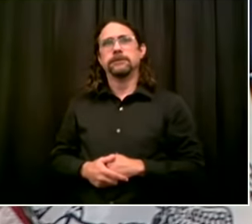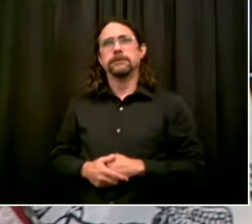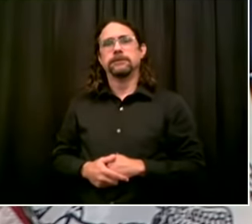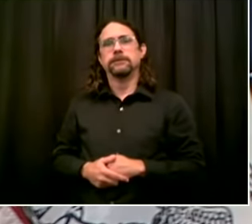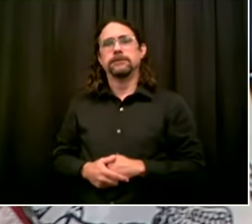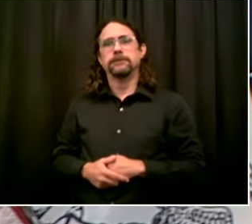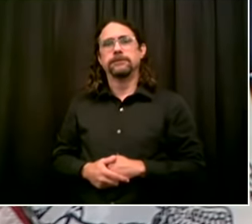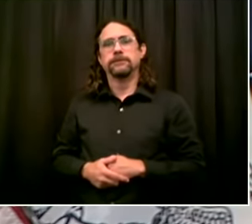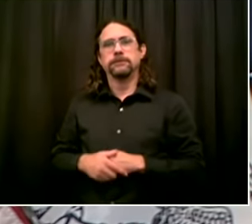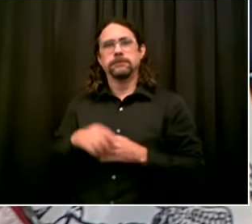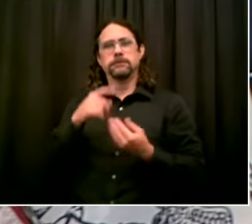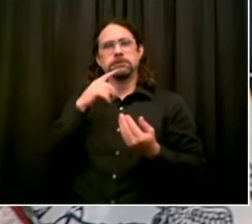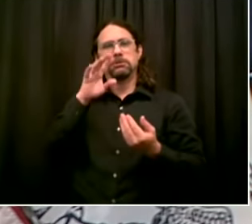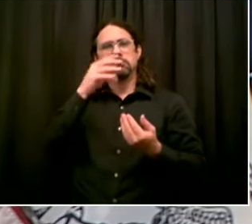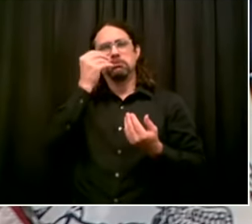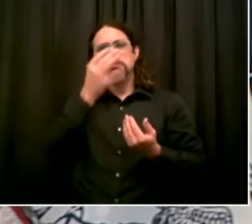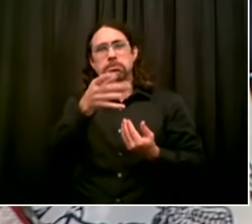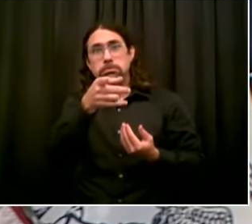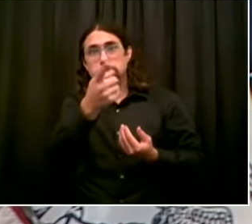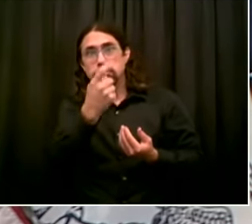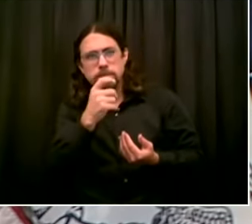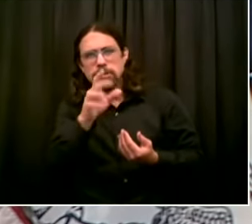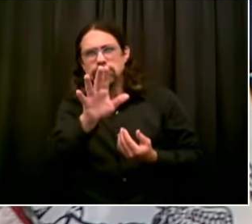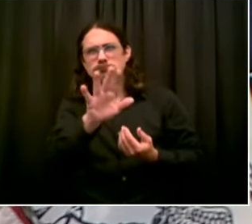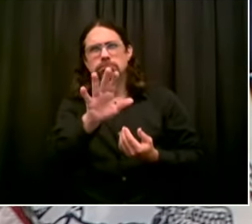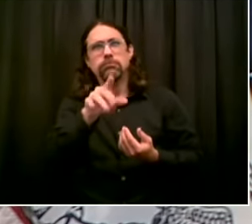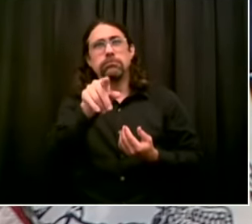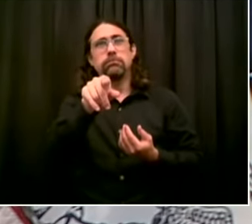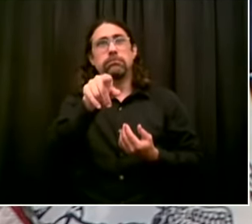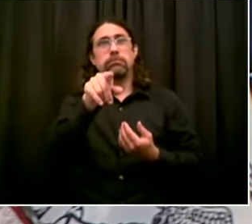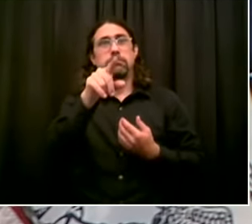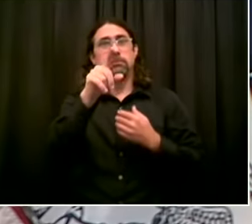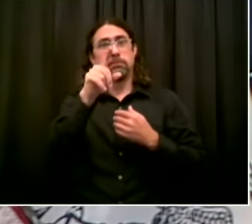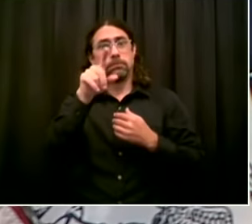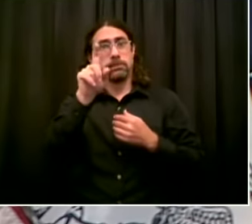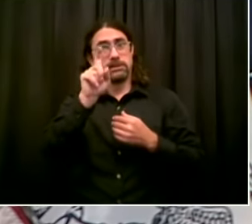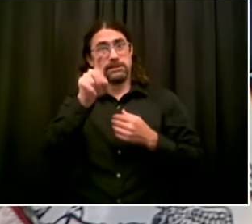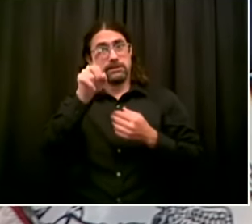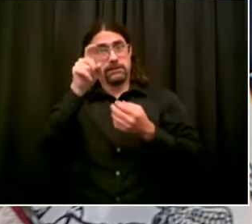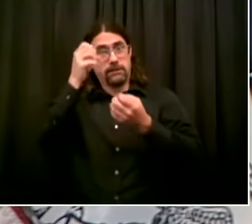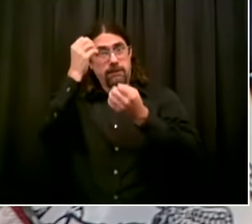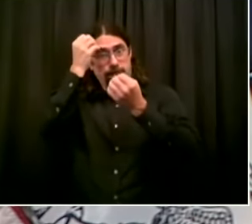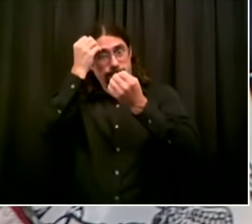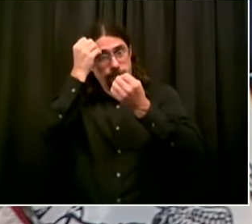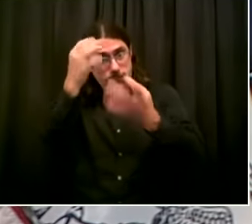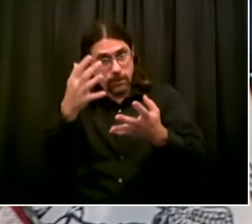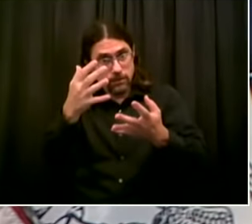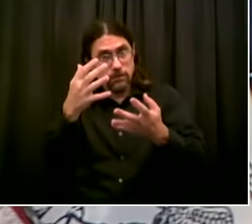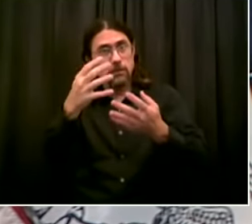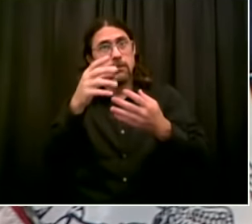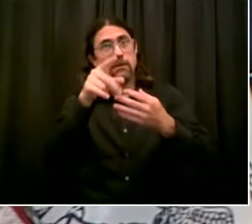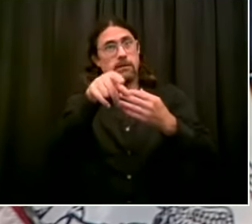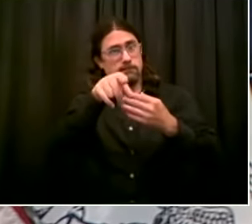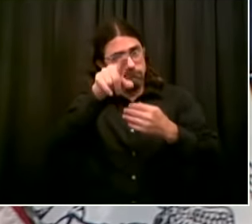TO GET TESTED TO FIND OUT IF THEY REA SICK. THE MONITORING PROGRAM IS JUST